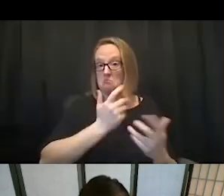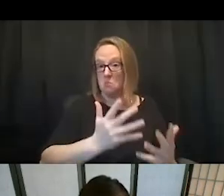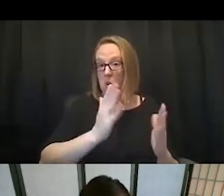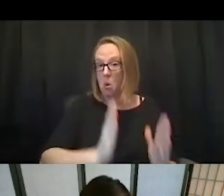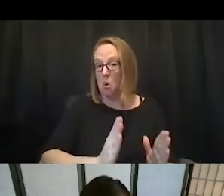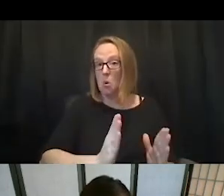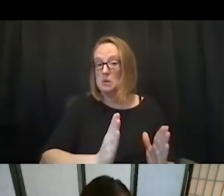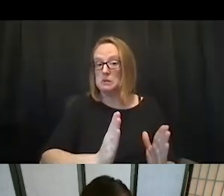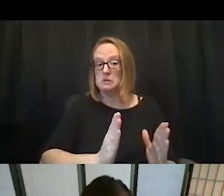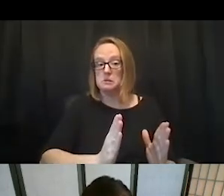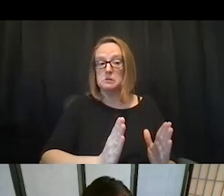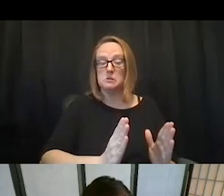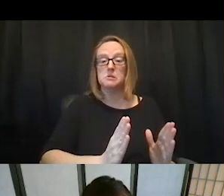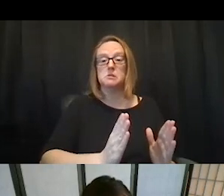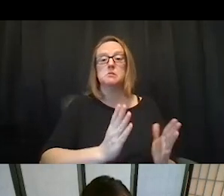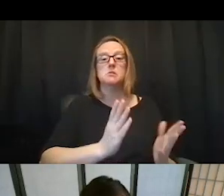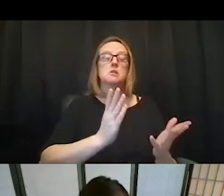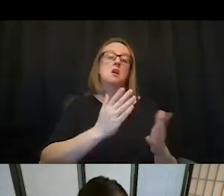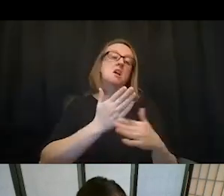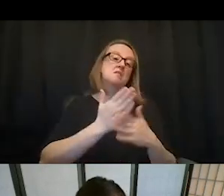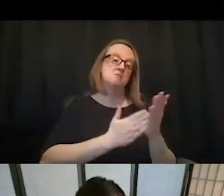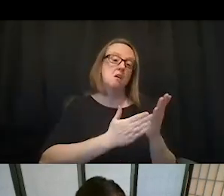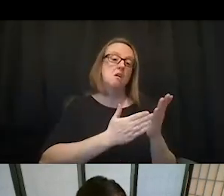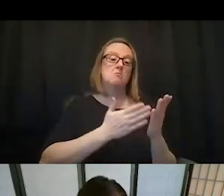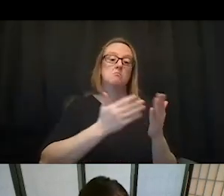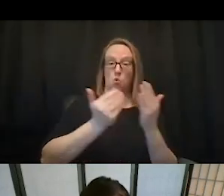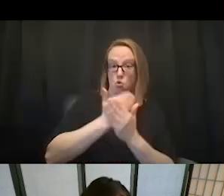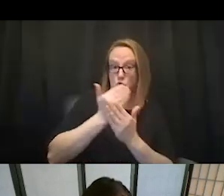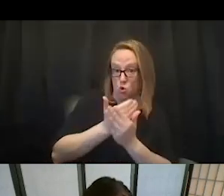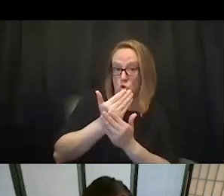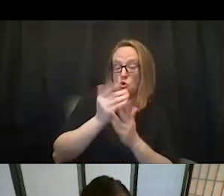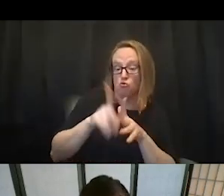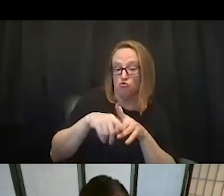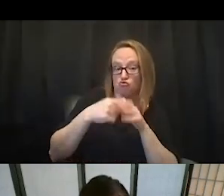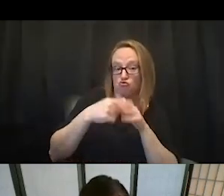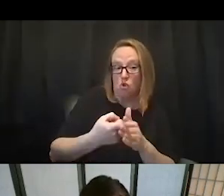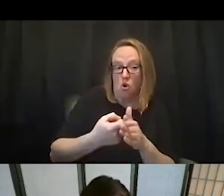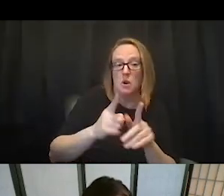contemporary or emerging poets um but this is a list that I compiled just based on